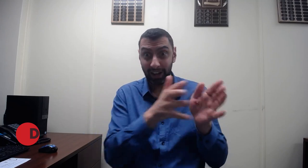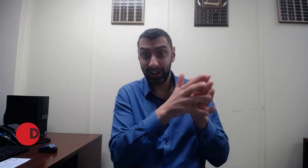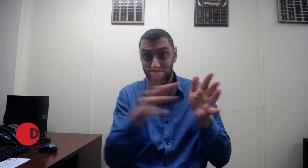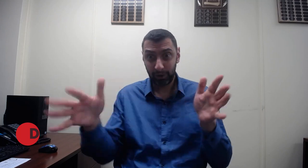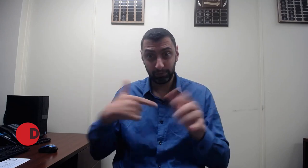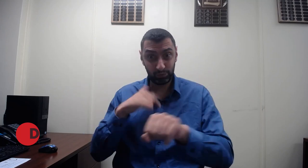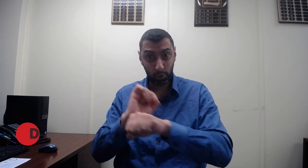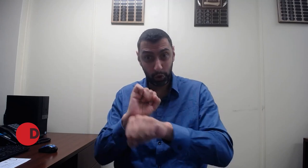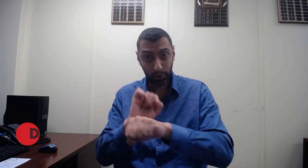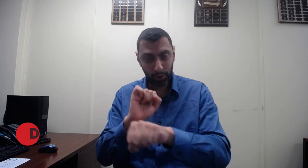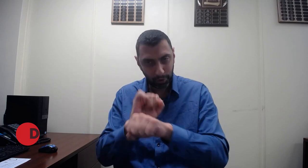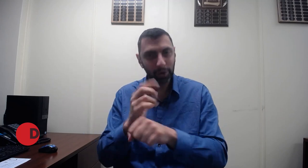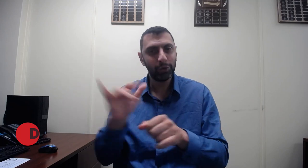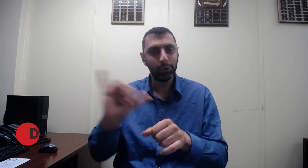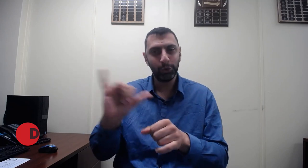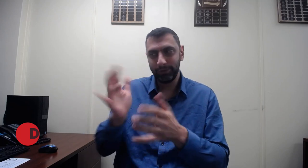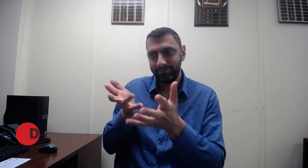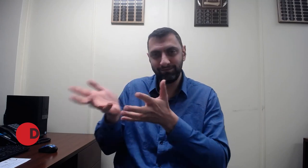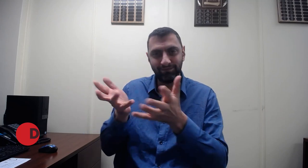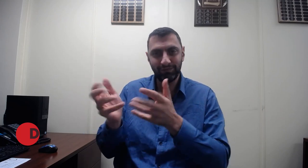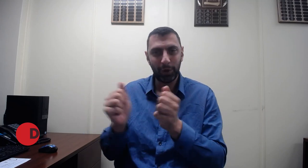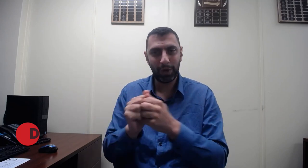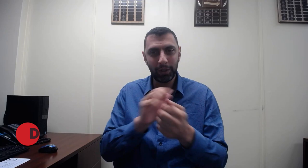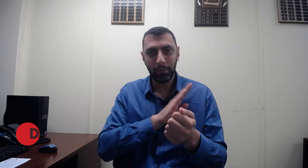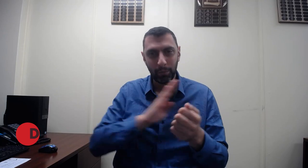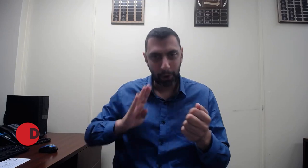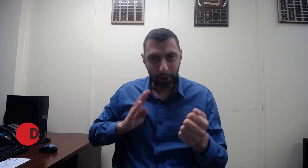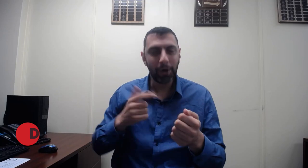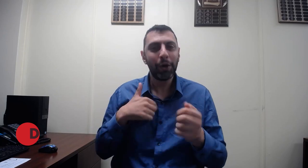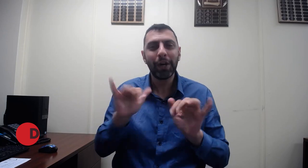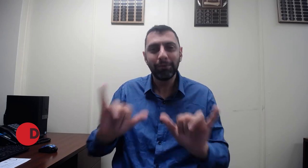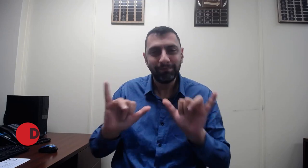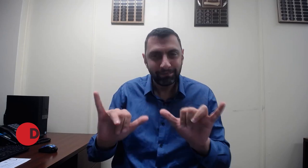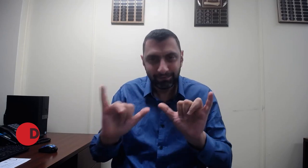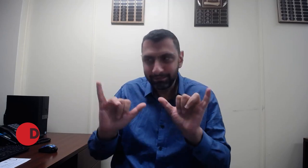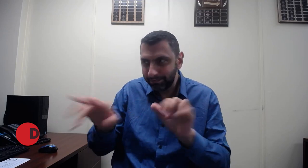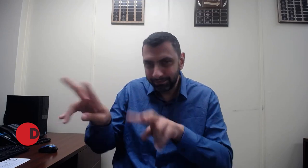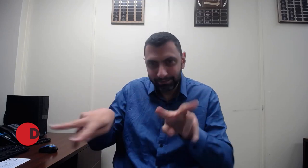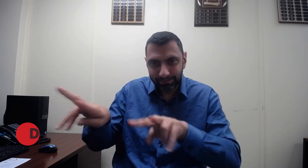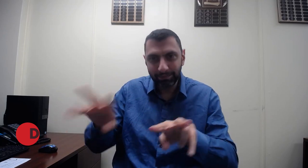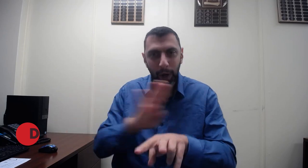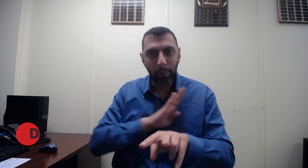During the time I worked there, I also interacted with their board and became